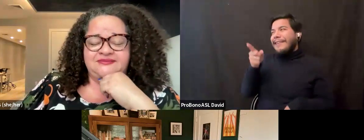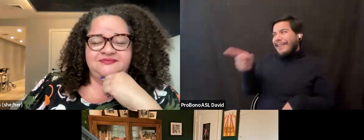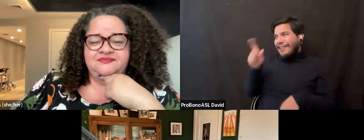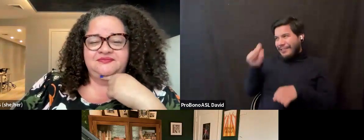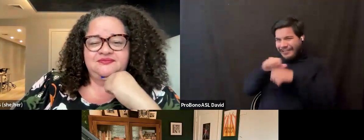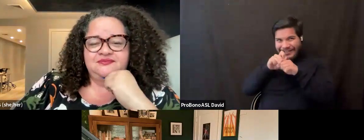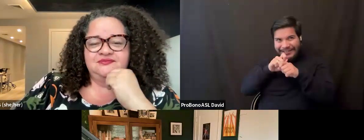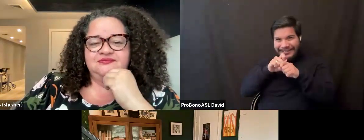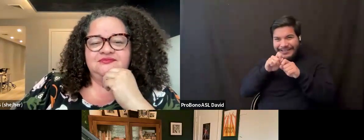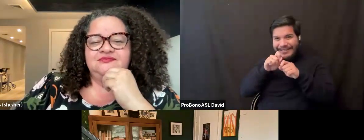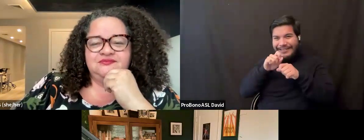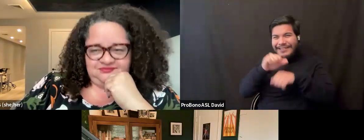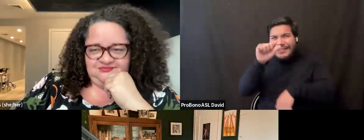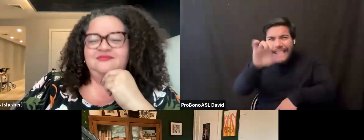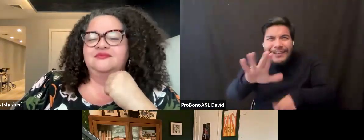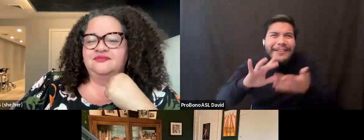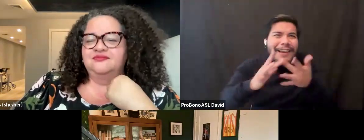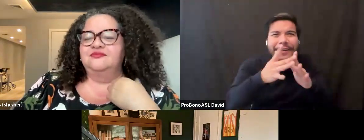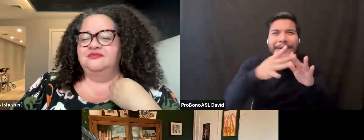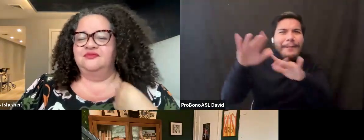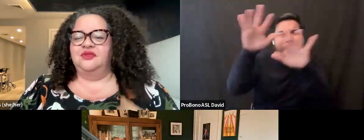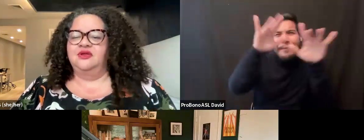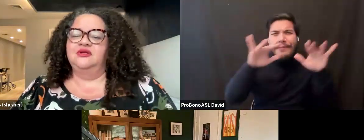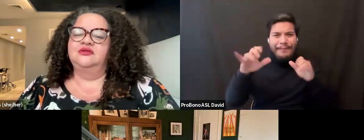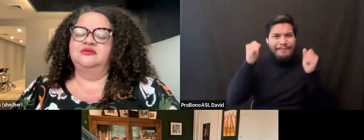You should send it to the internet. I think there are a lot of people who would get a lot out of this.